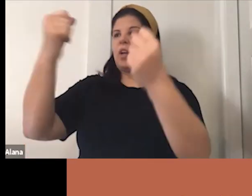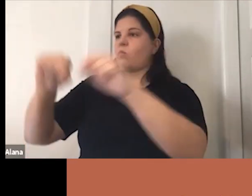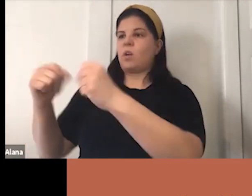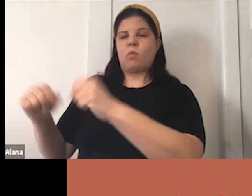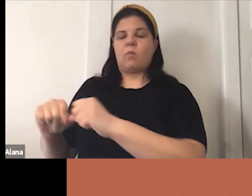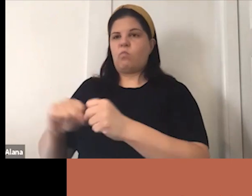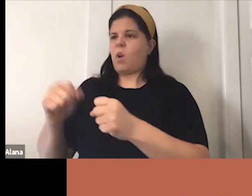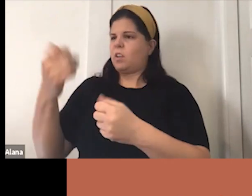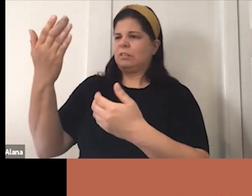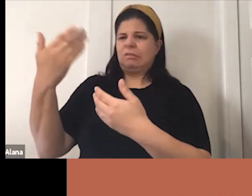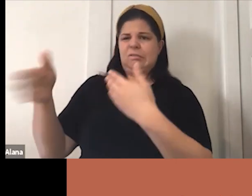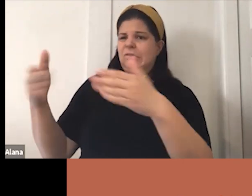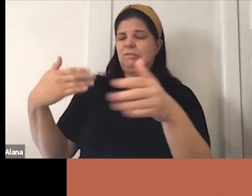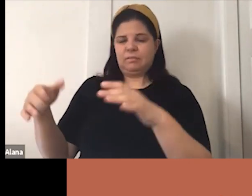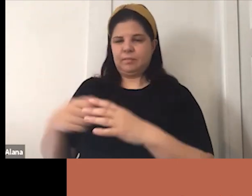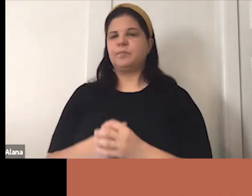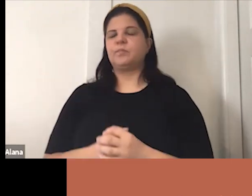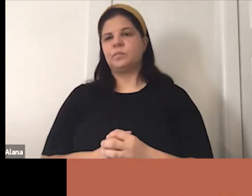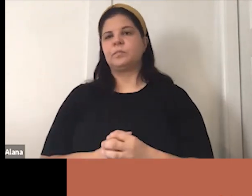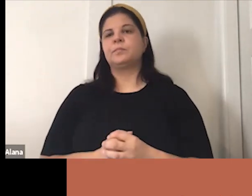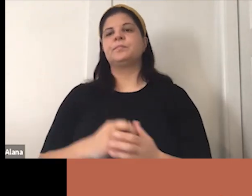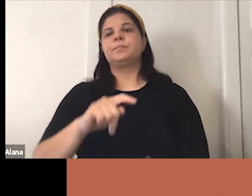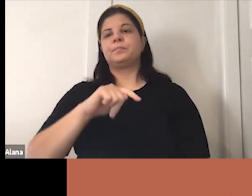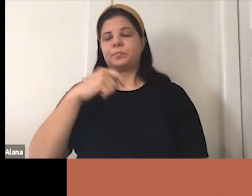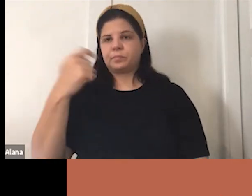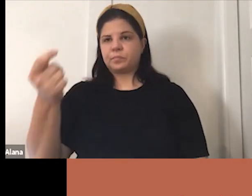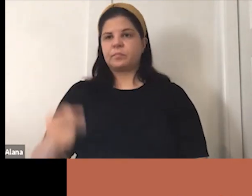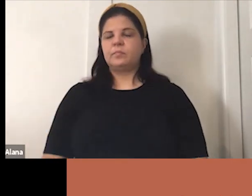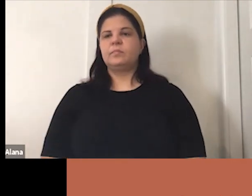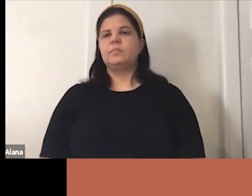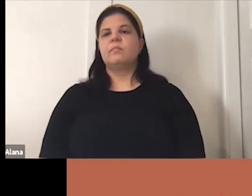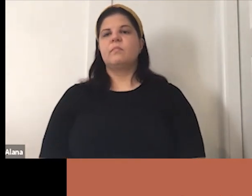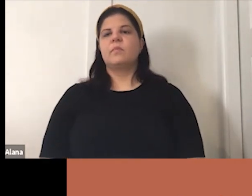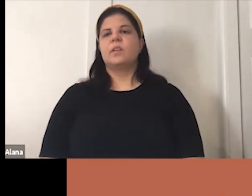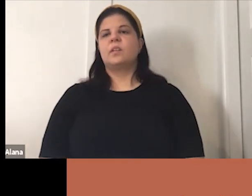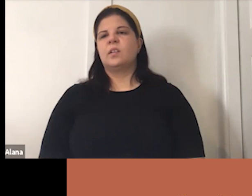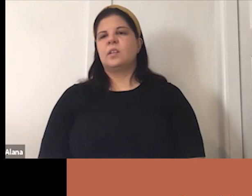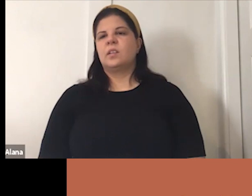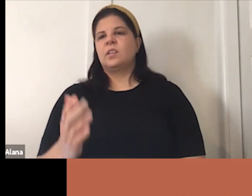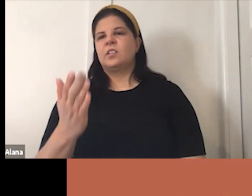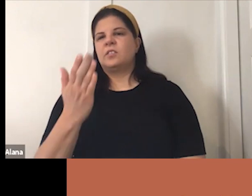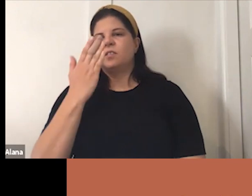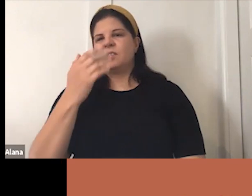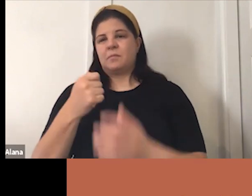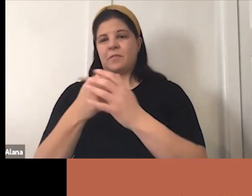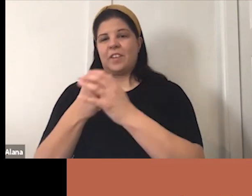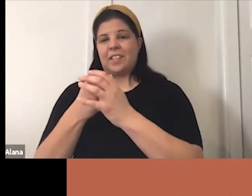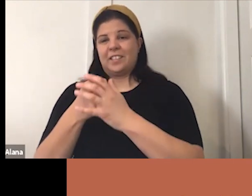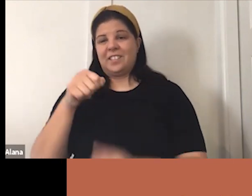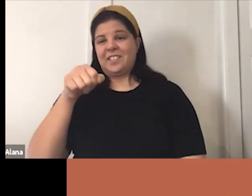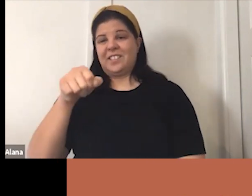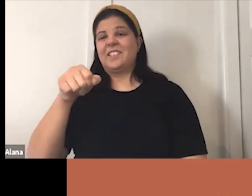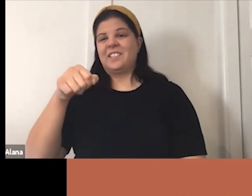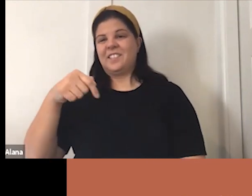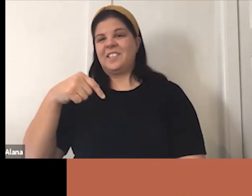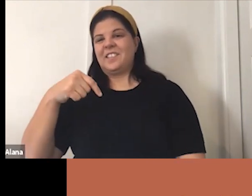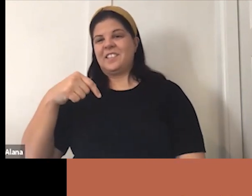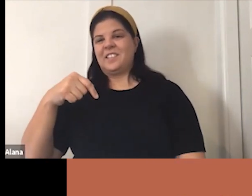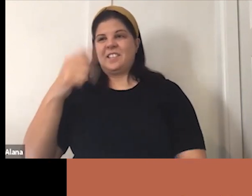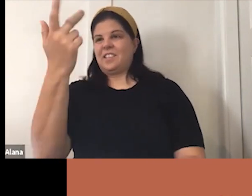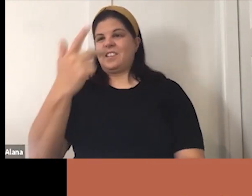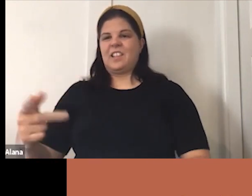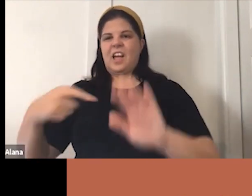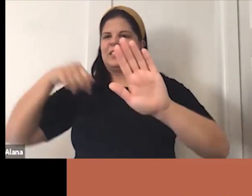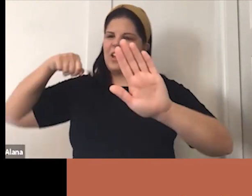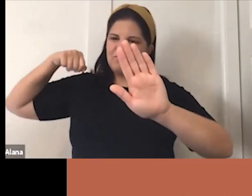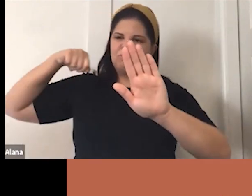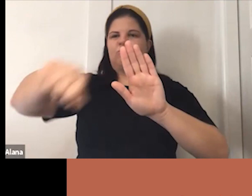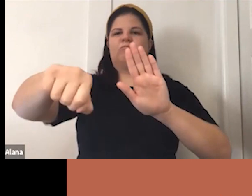And the second image is a close up of my fist breaking through the glass.